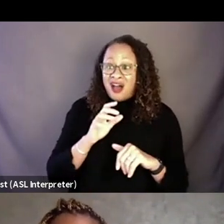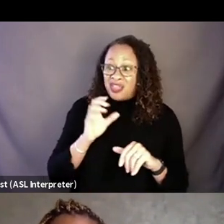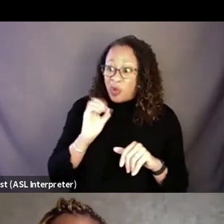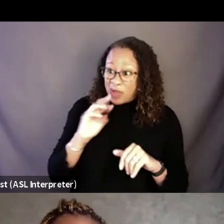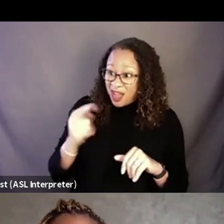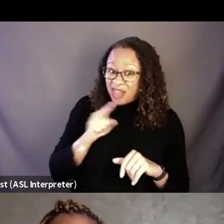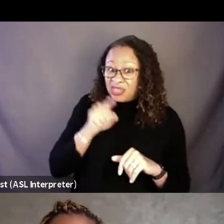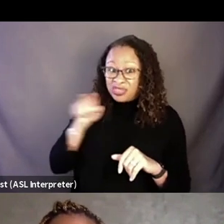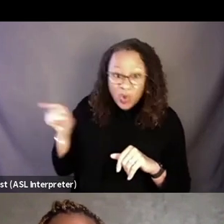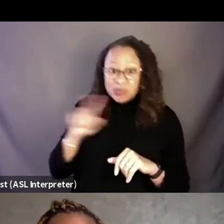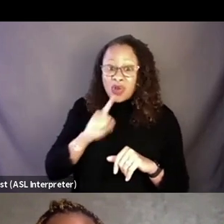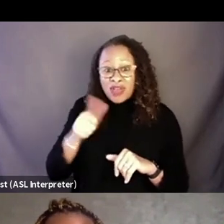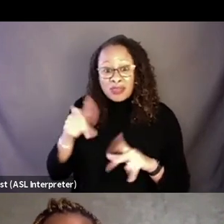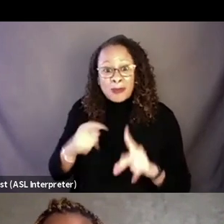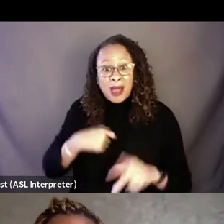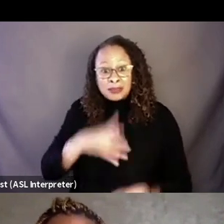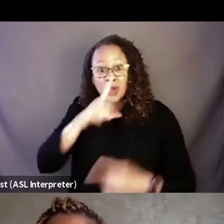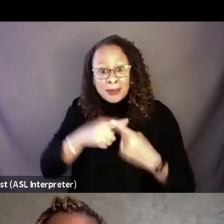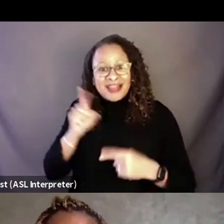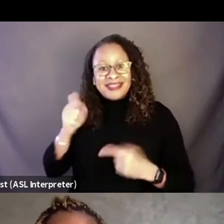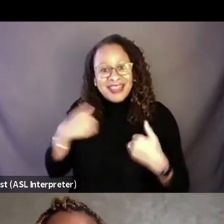They have needs, they need to live their lives.